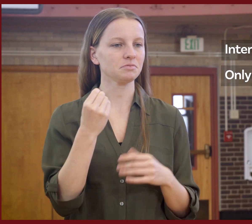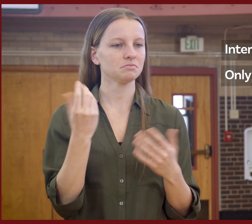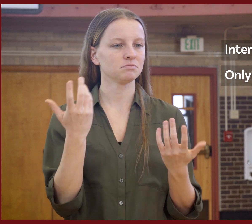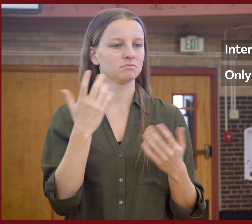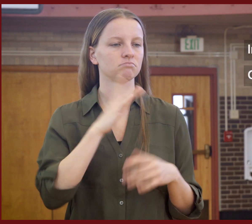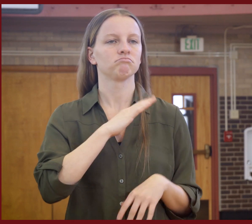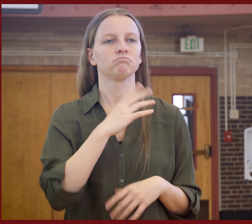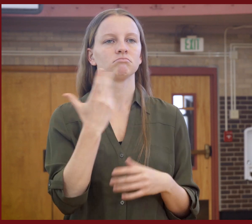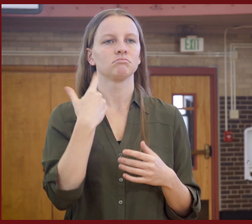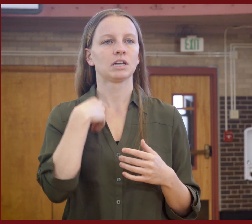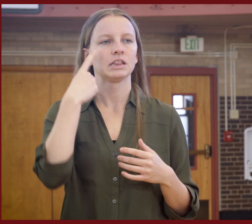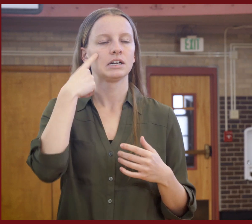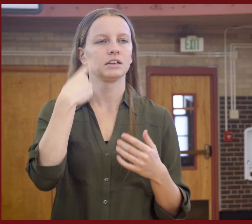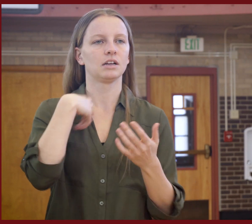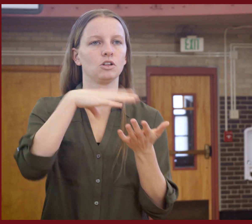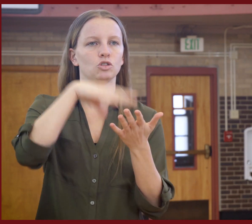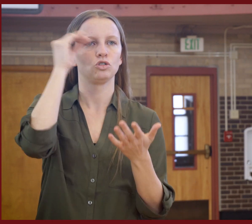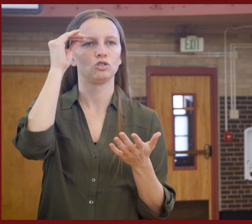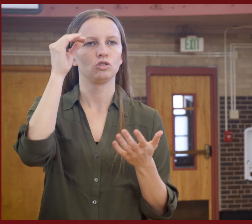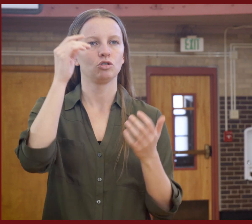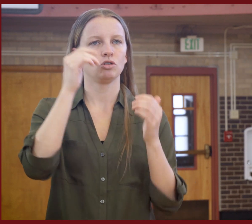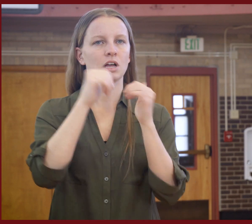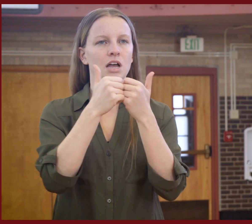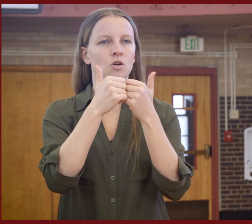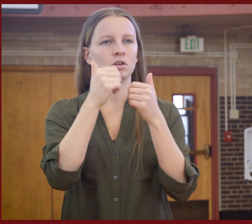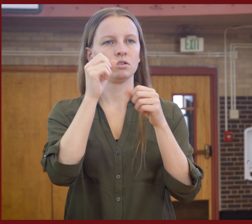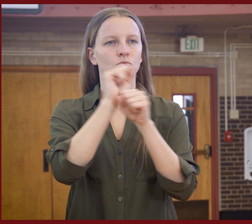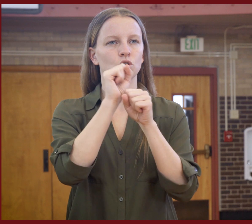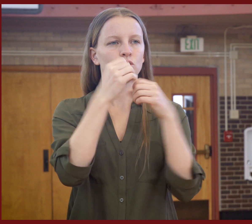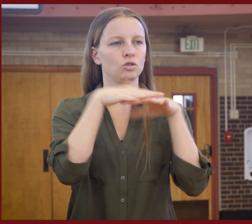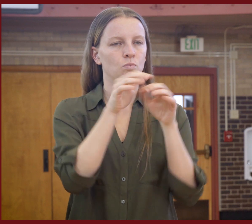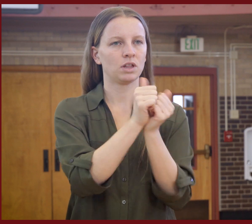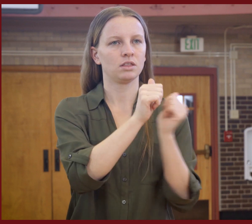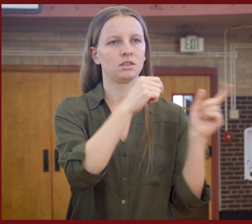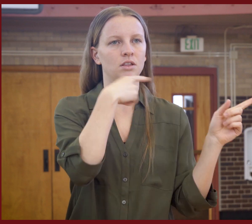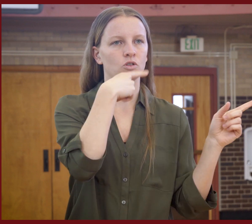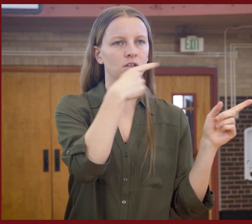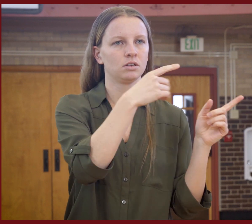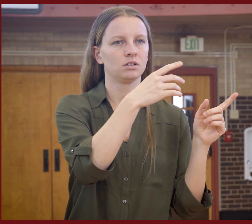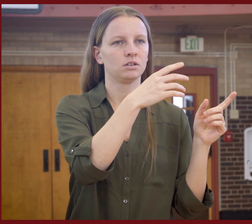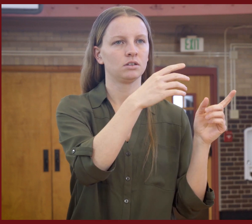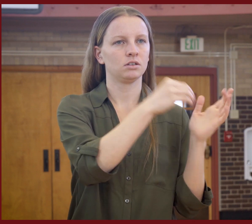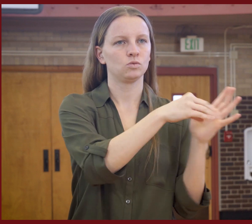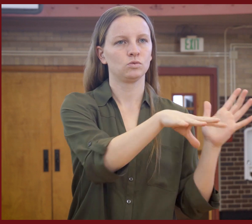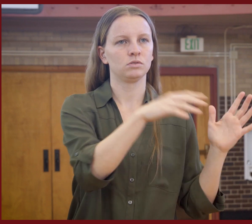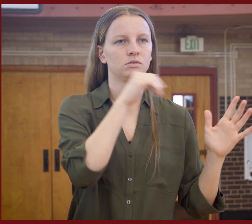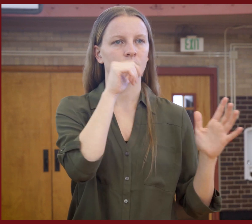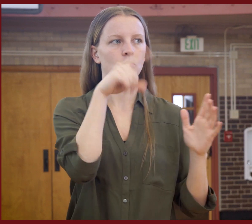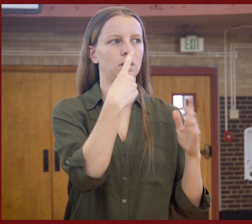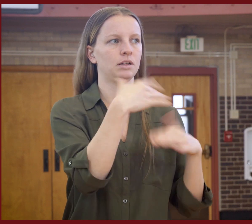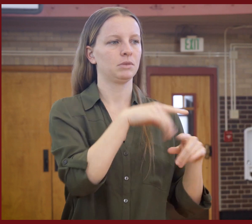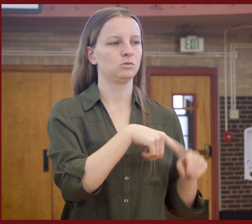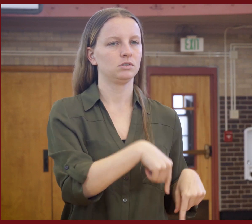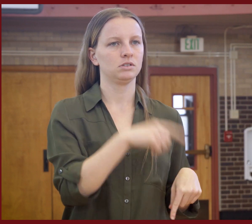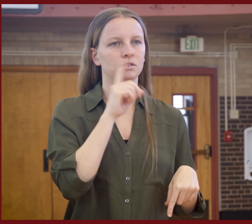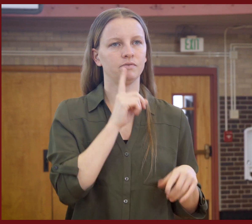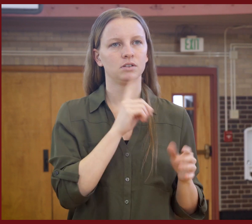And I think I learned how to work with students that are hearing, not only in the mainstream